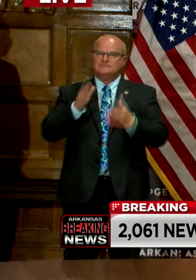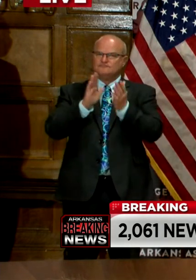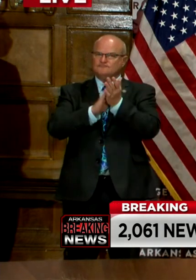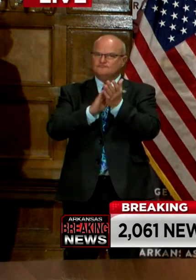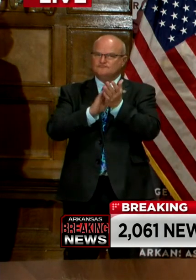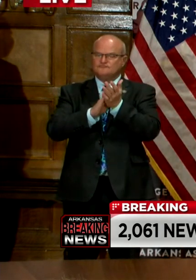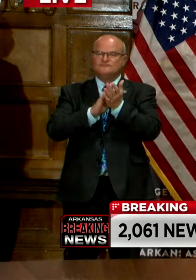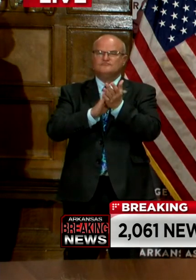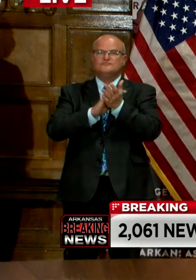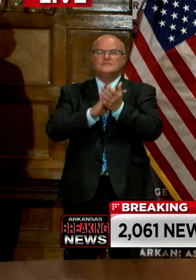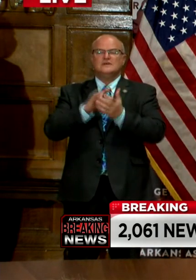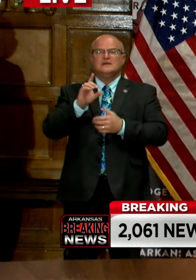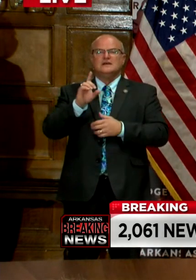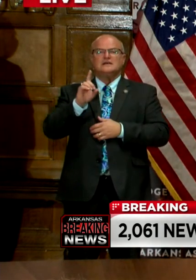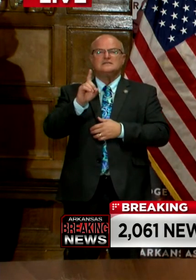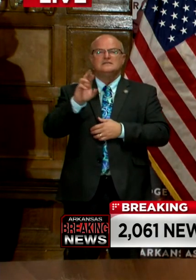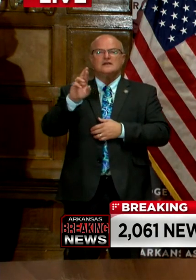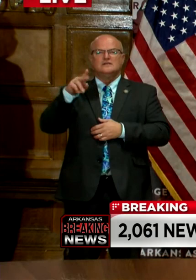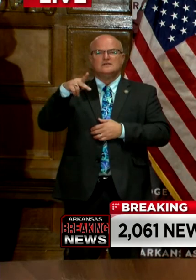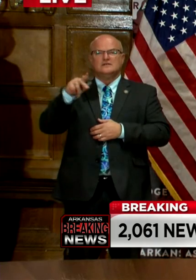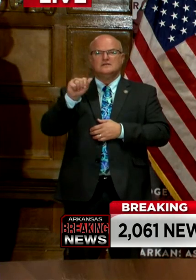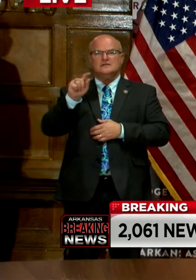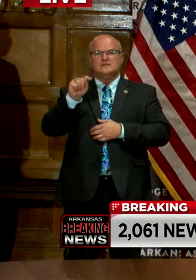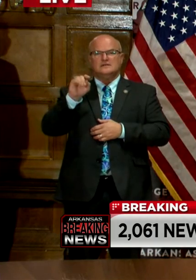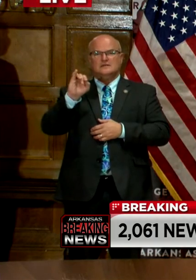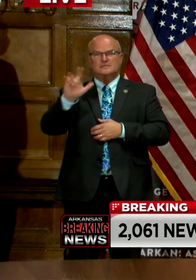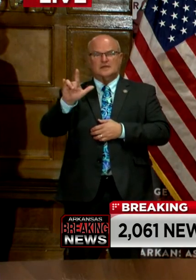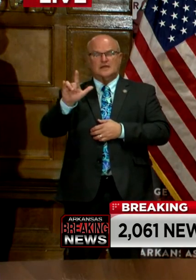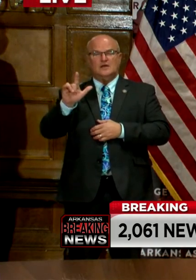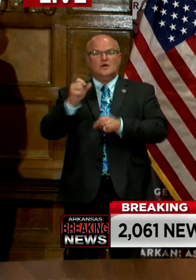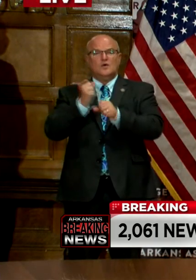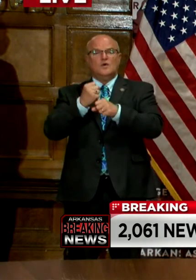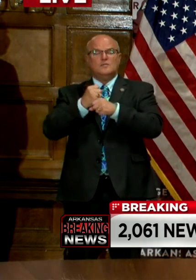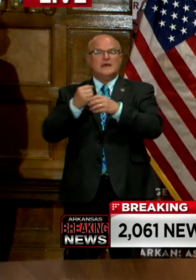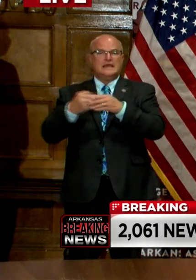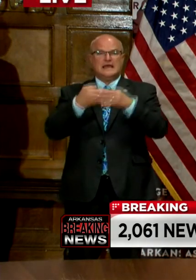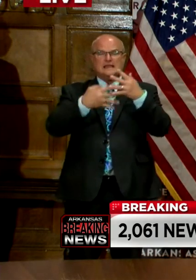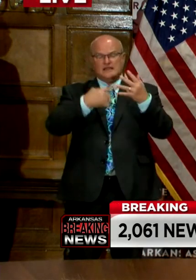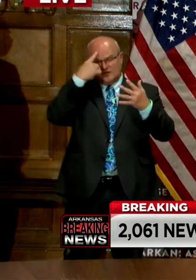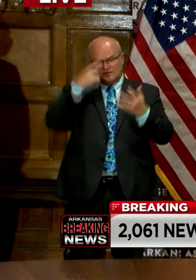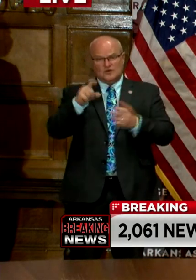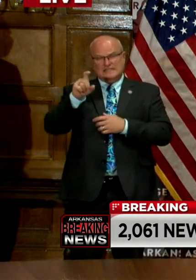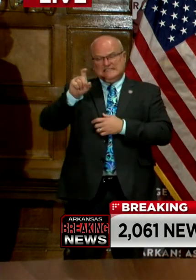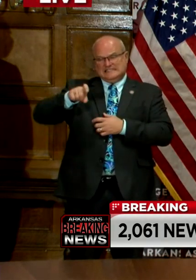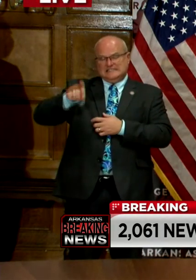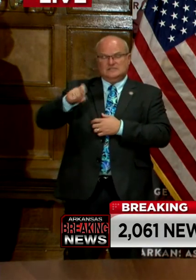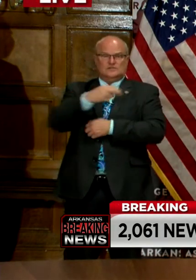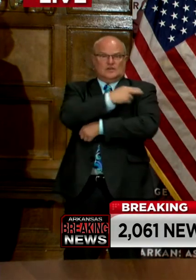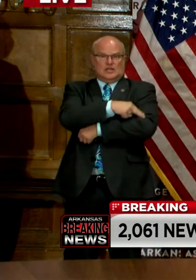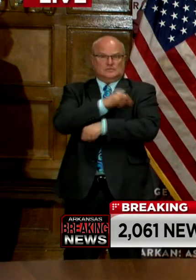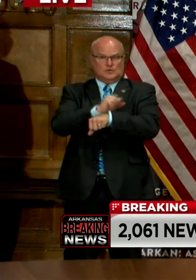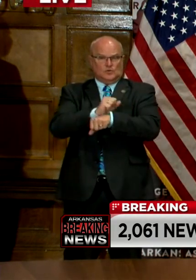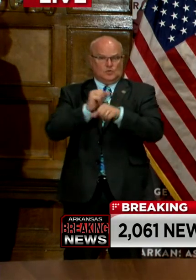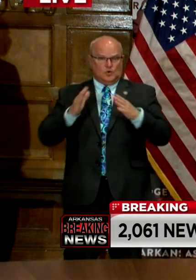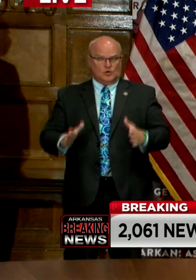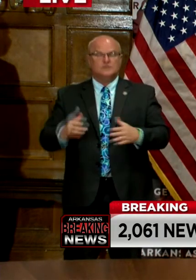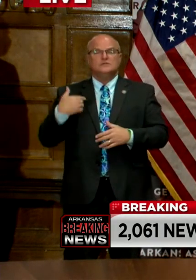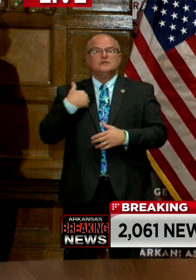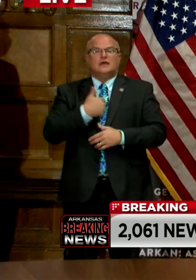ARKANSAS DEPARTMENT OF HEALTH AND I PARTICULARLY WANT TO GIVE A SHOUT OUT TO NAVEEN FOR HIS